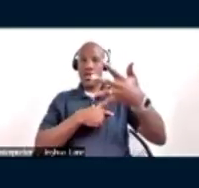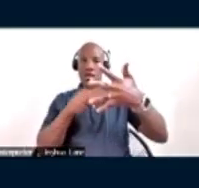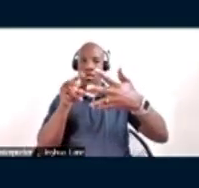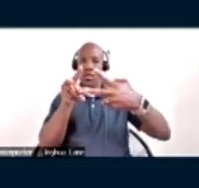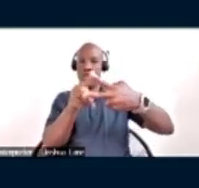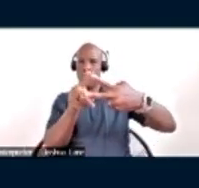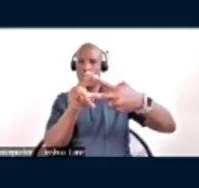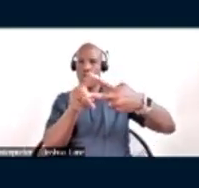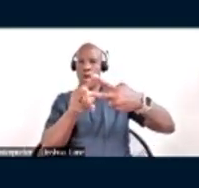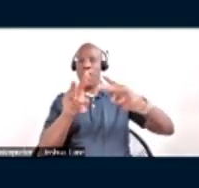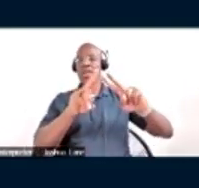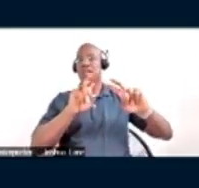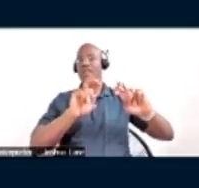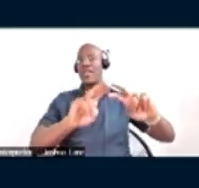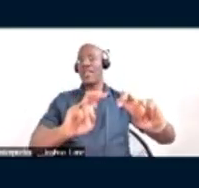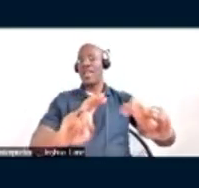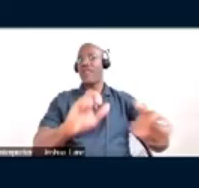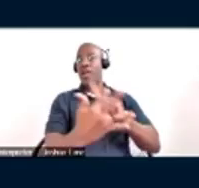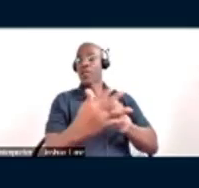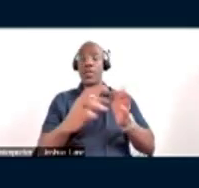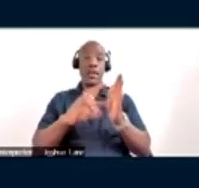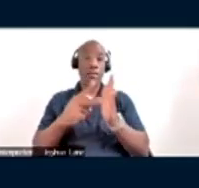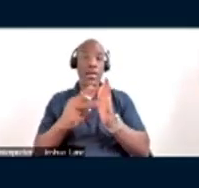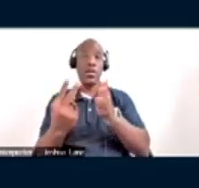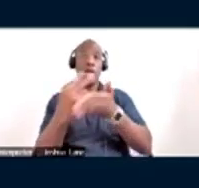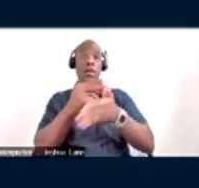so reviewers have to take these factors into account